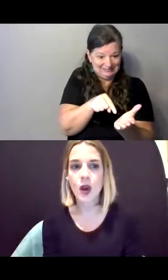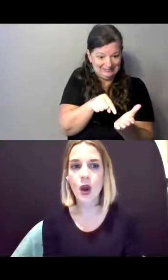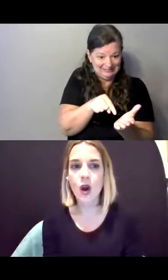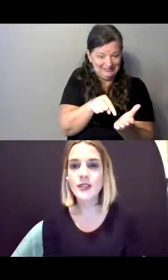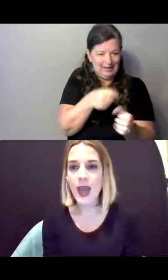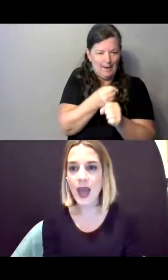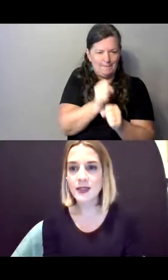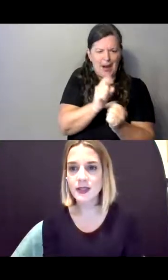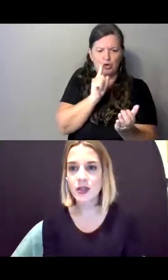All tasks